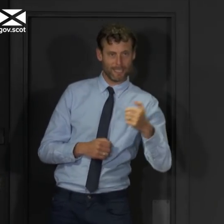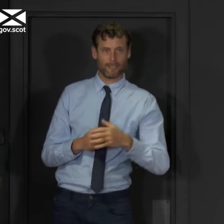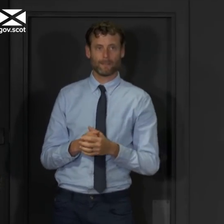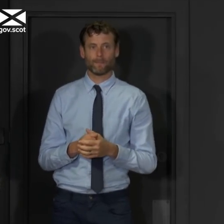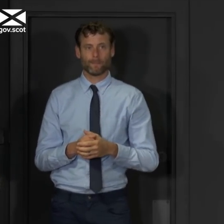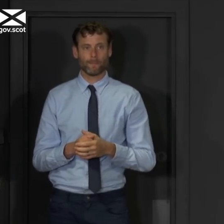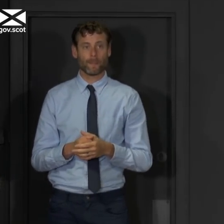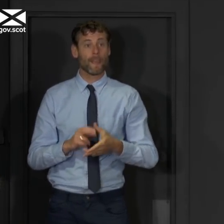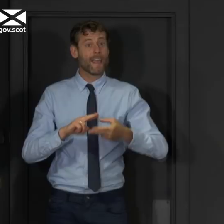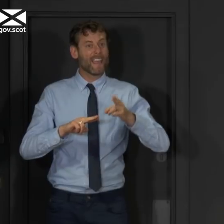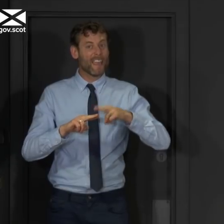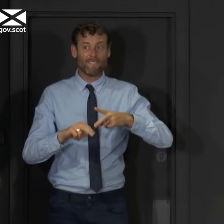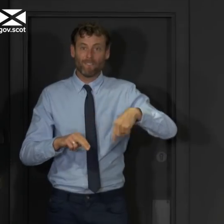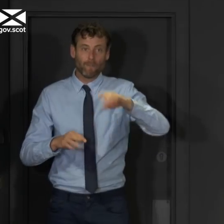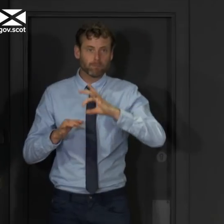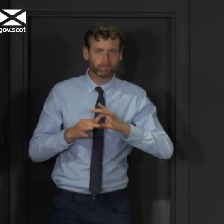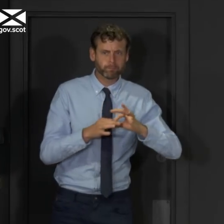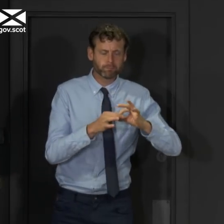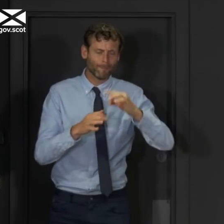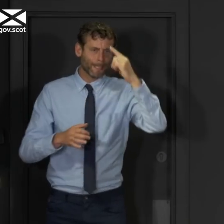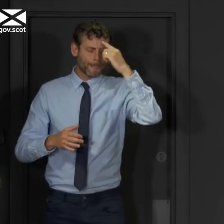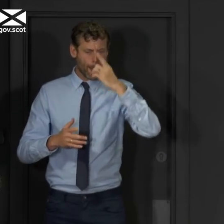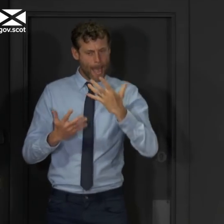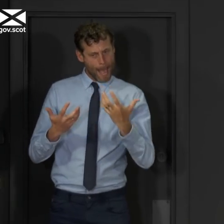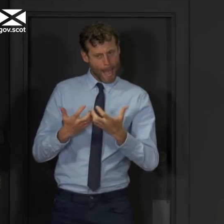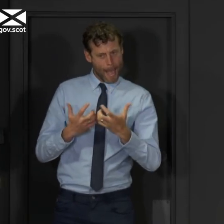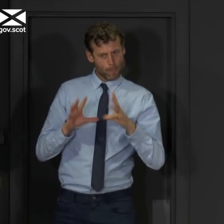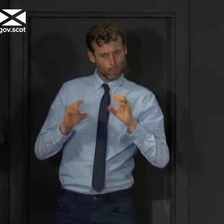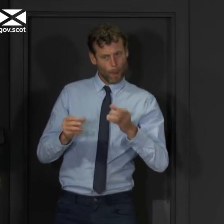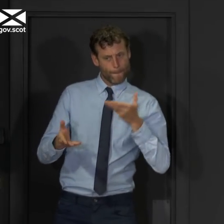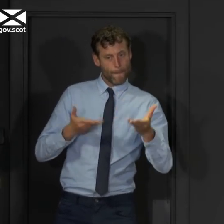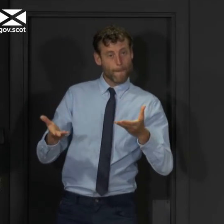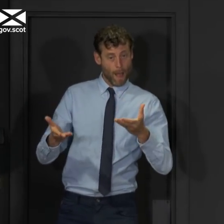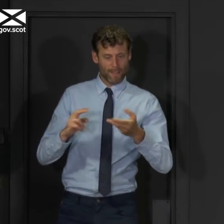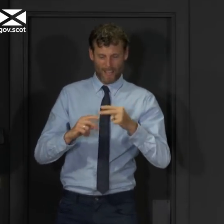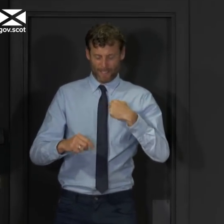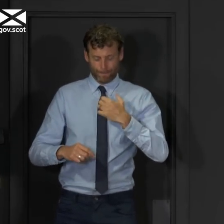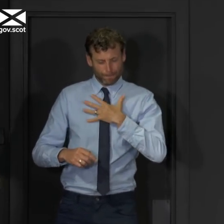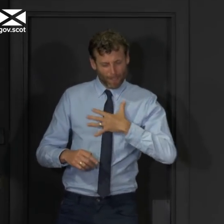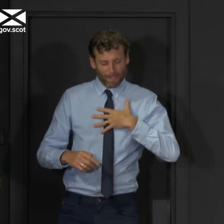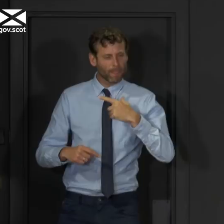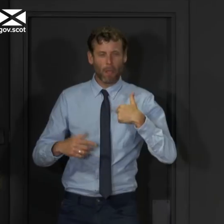If we all do that, when we experience symptoms, and if any of us are contacted to say we have